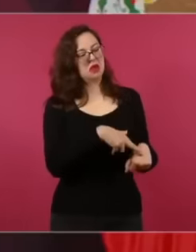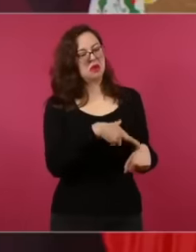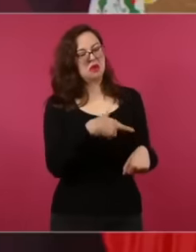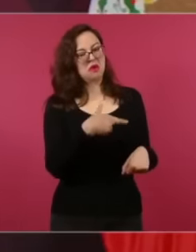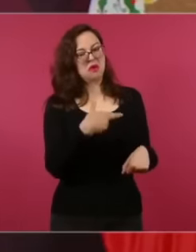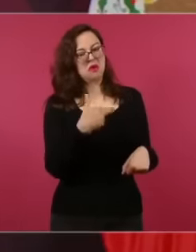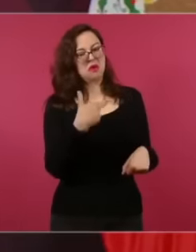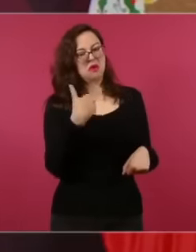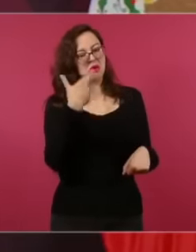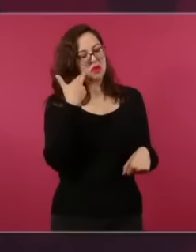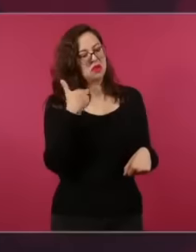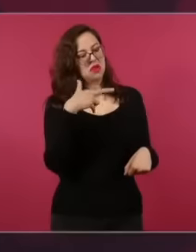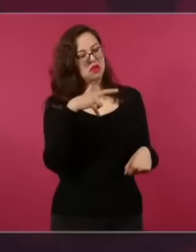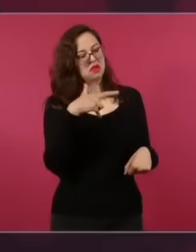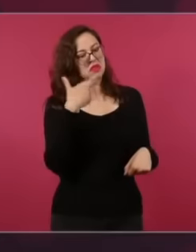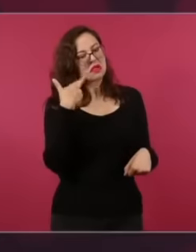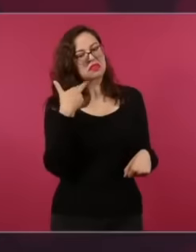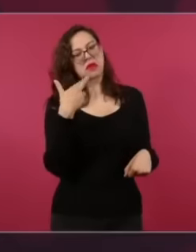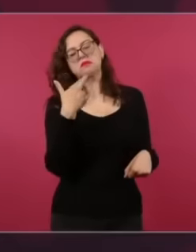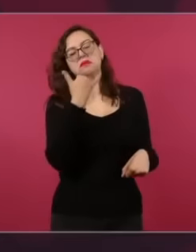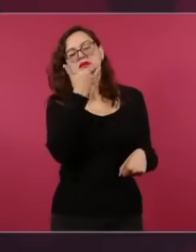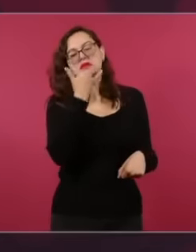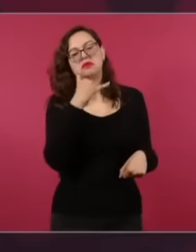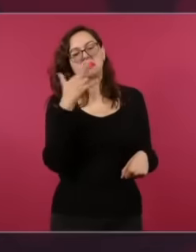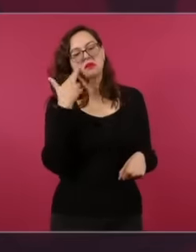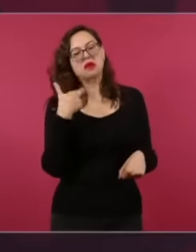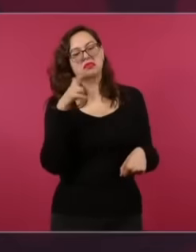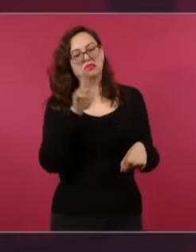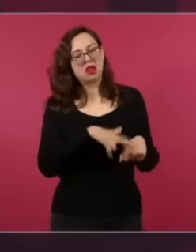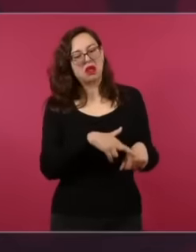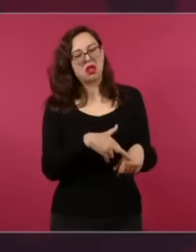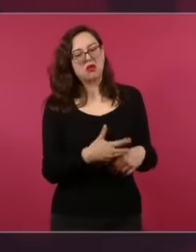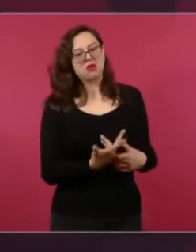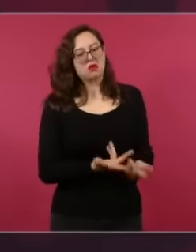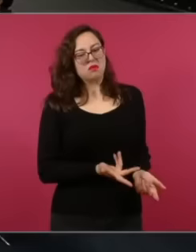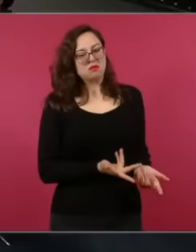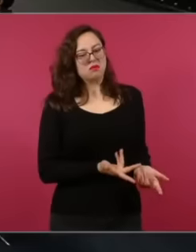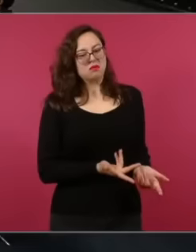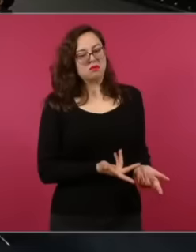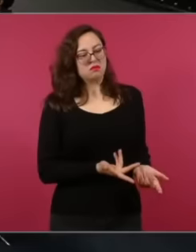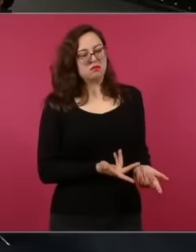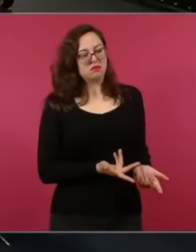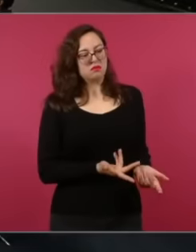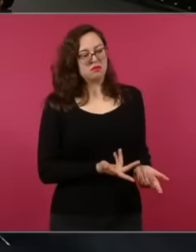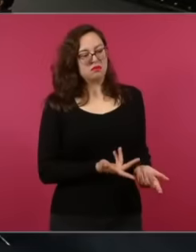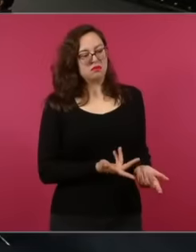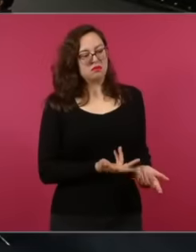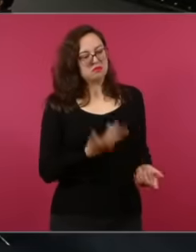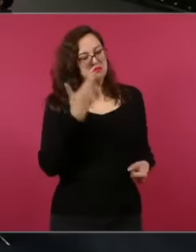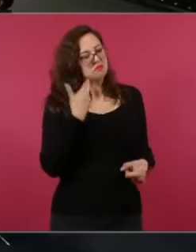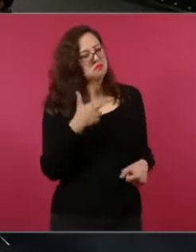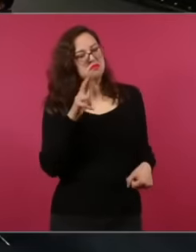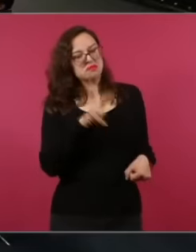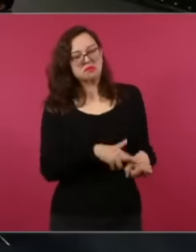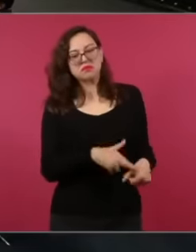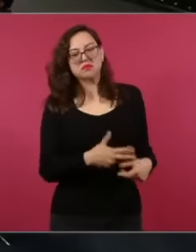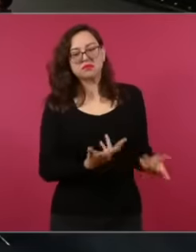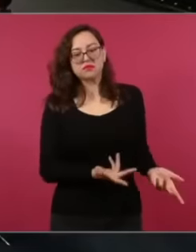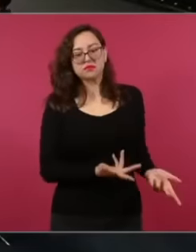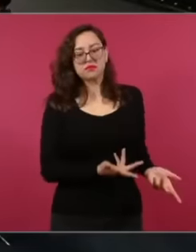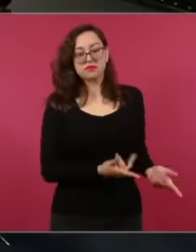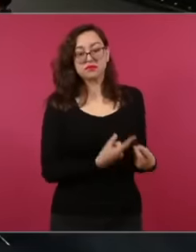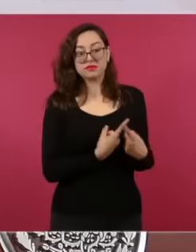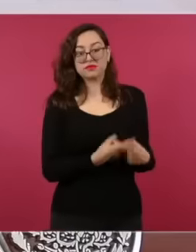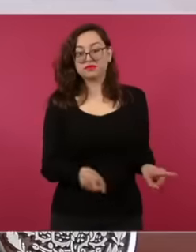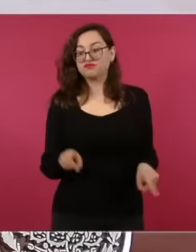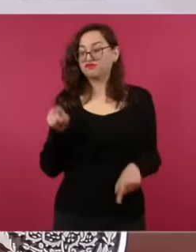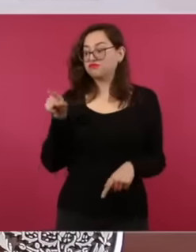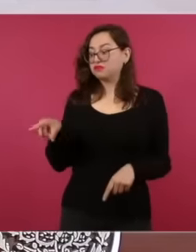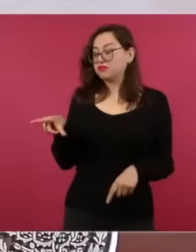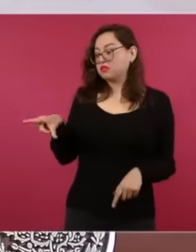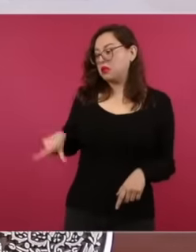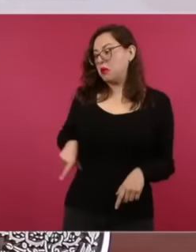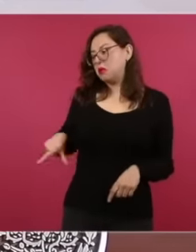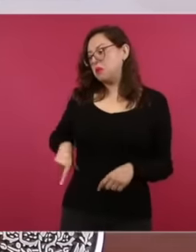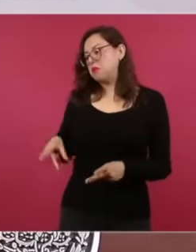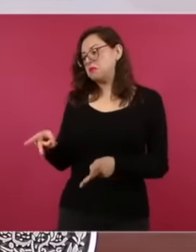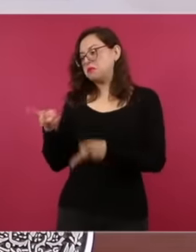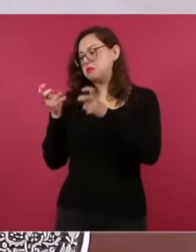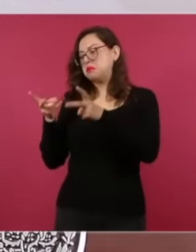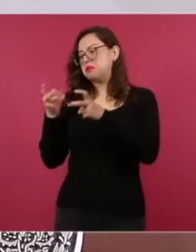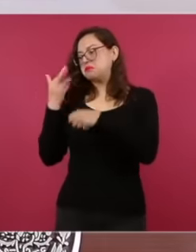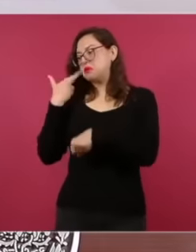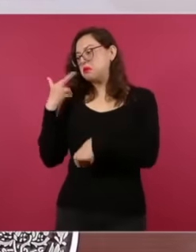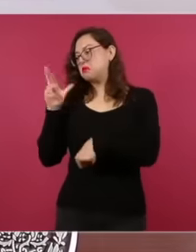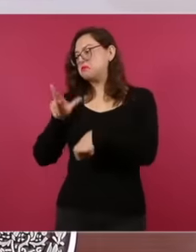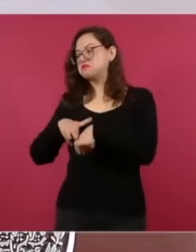thief, thief, and the public official did not even lose his respectability